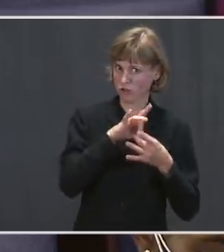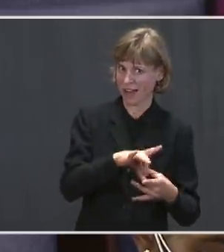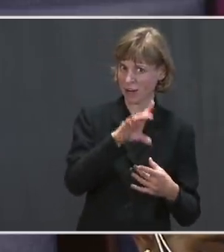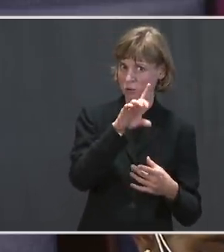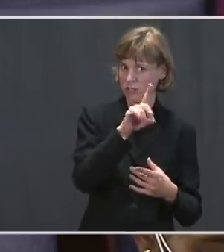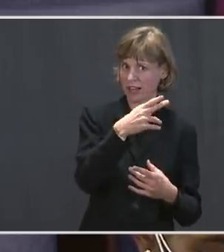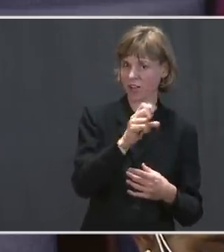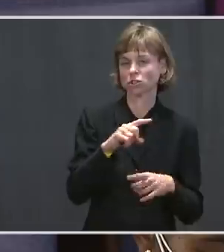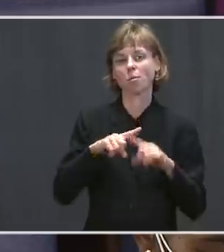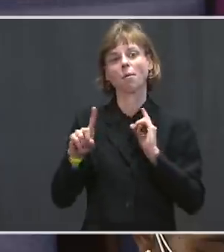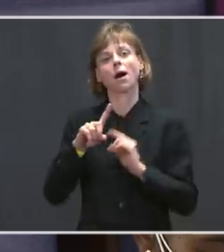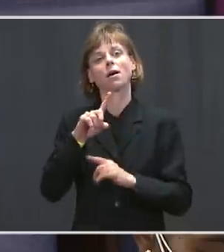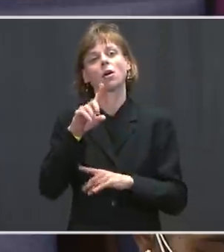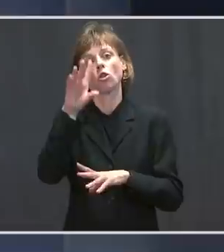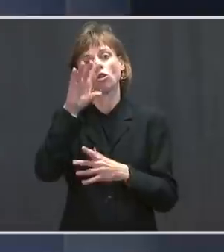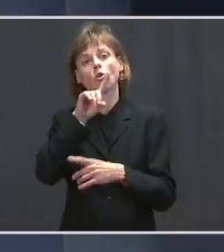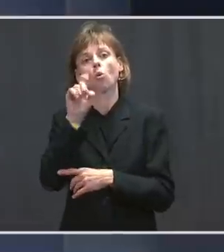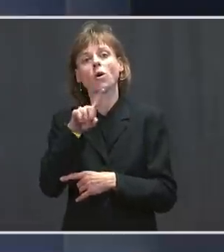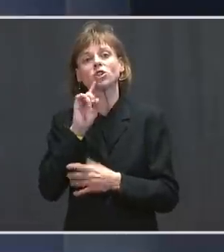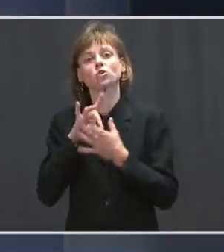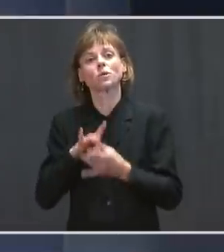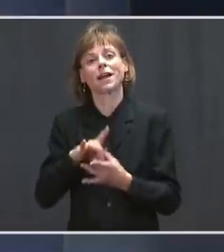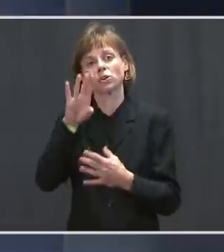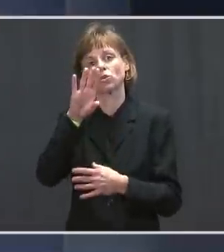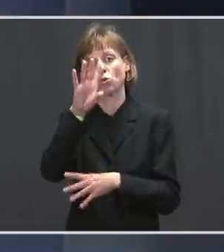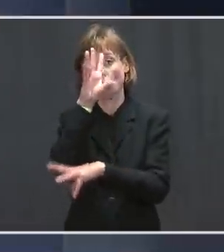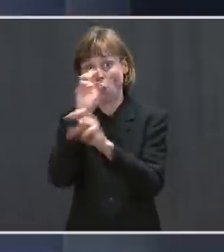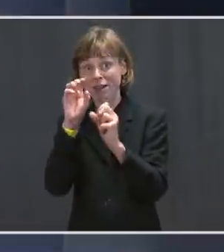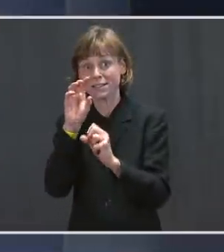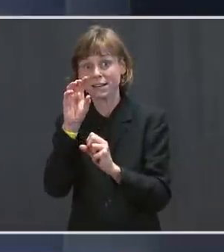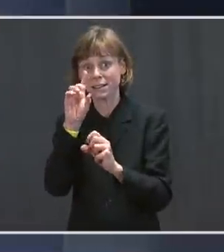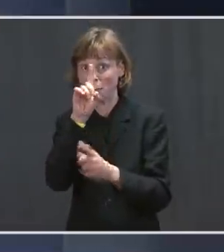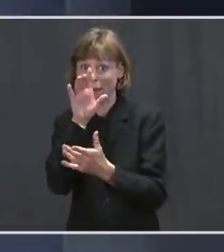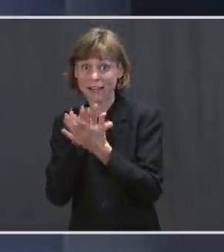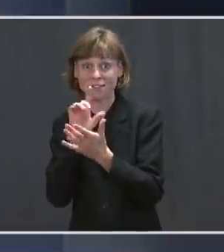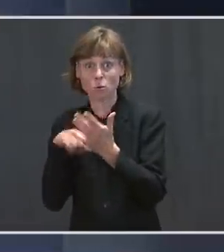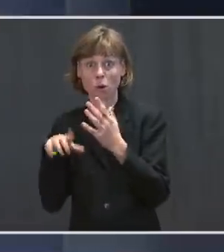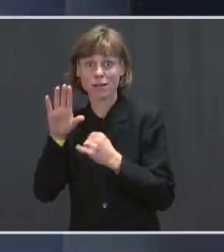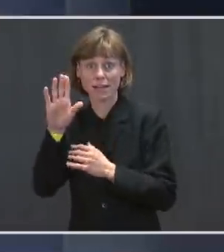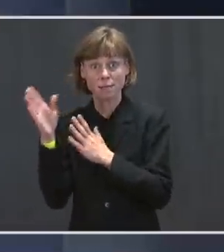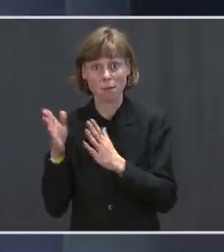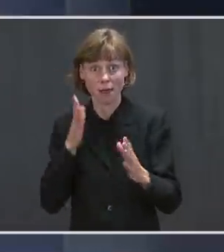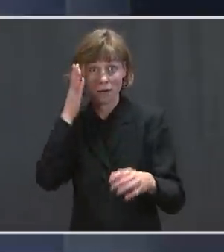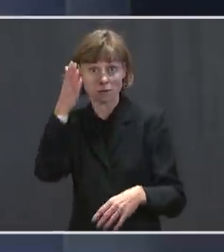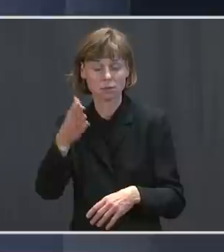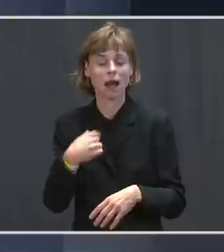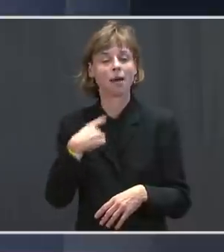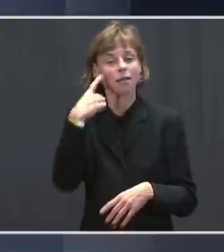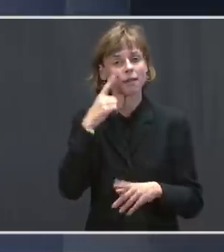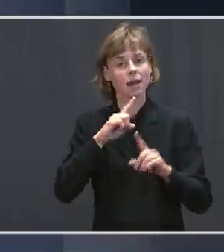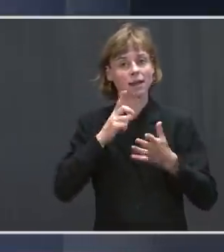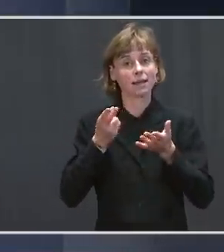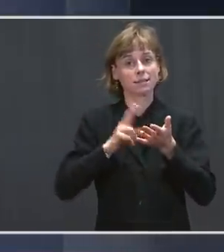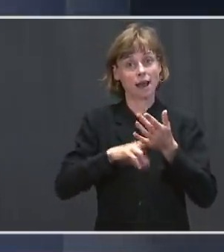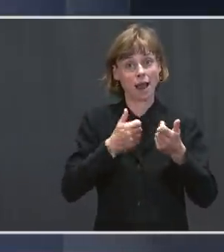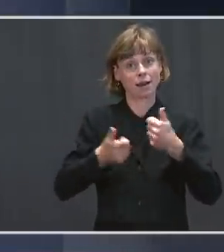and what he plans to do. Ms. Psaki: Well, I think what the President did was sign an executive order to put the power in the hands of the Department of Homeland Security